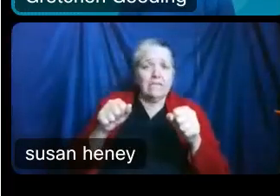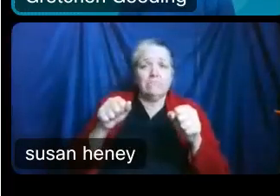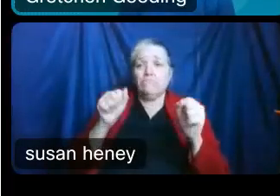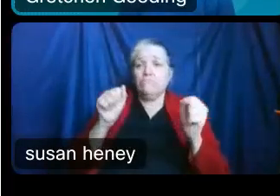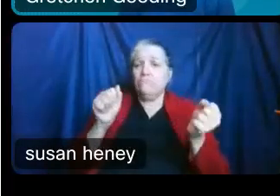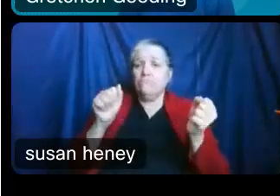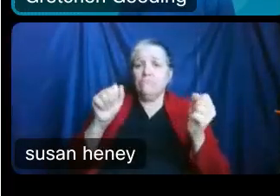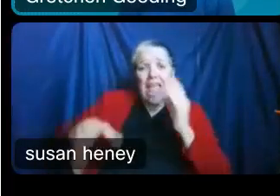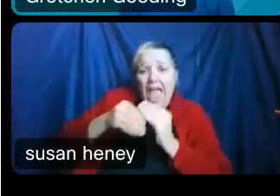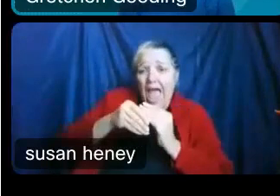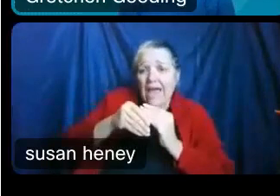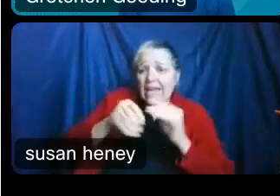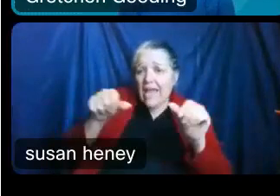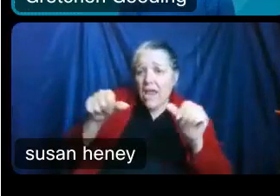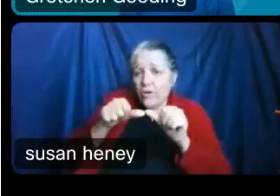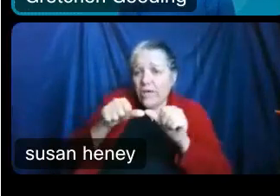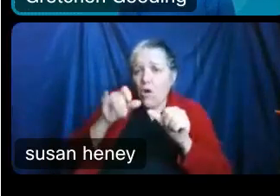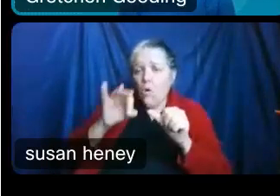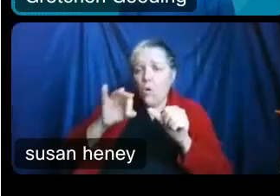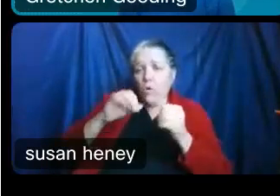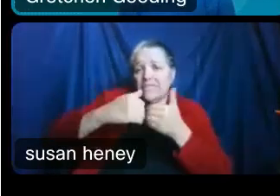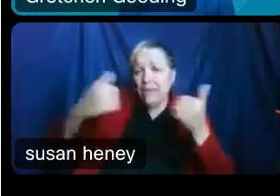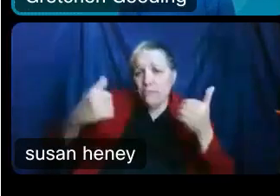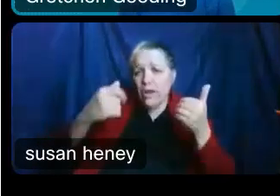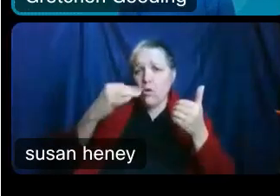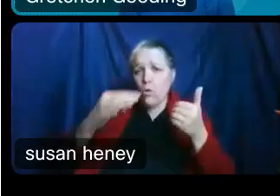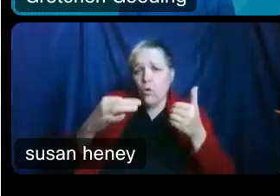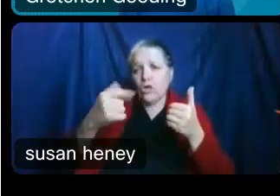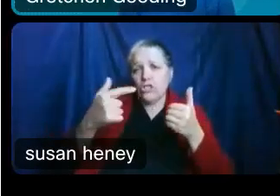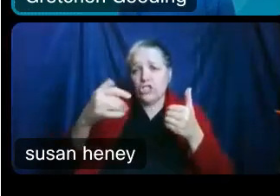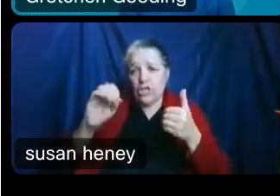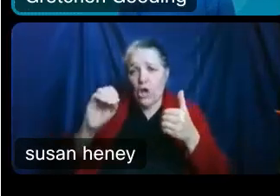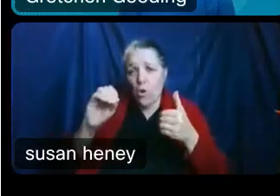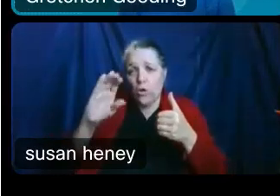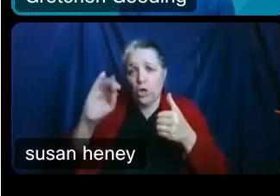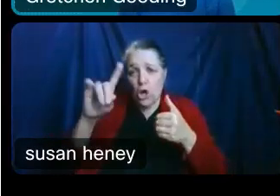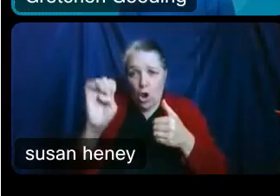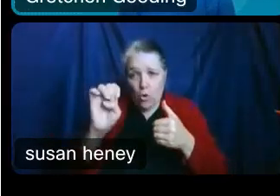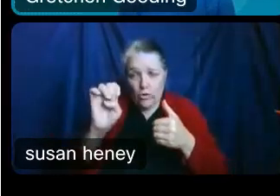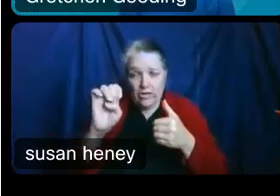and geocoding updates. This can reduce the comparability of some geographic areas but